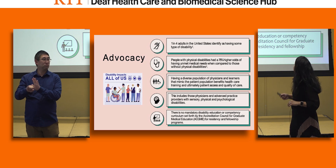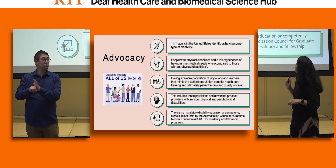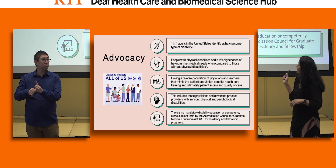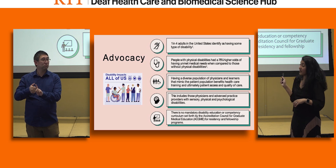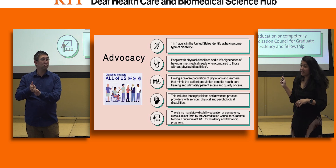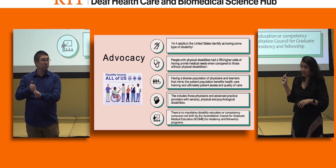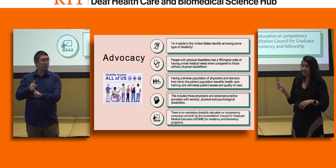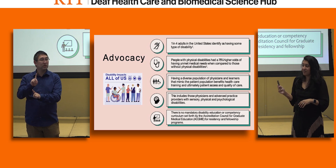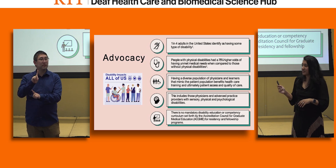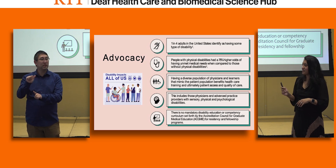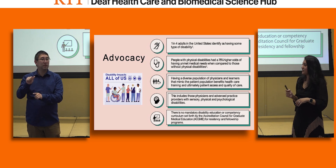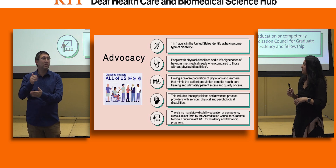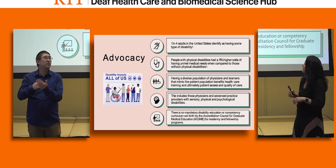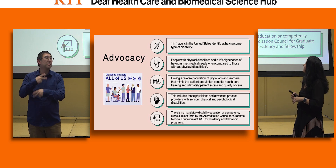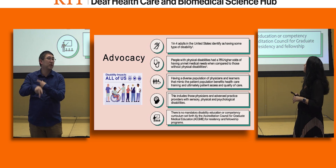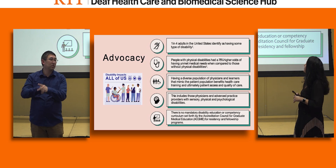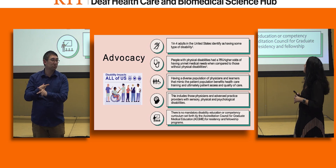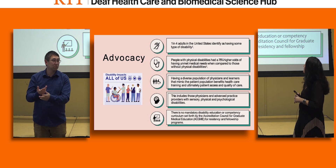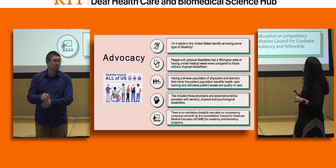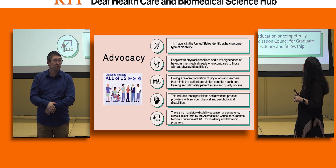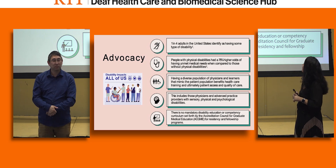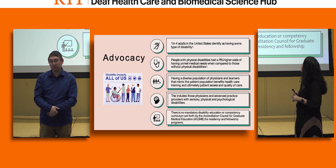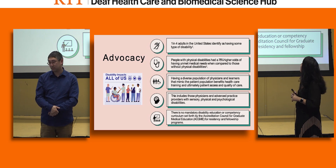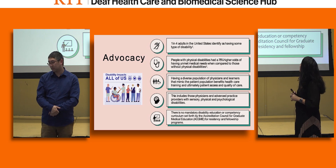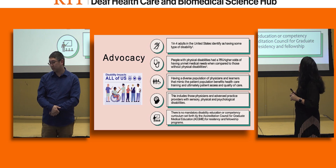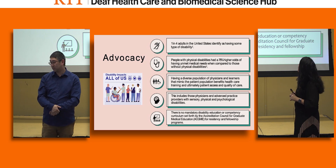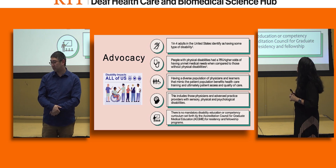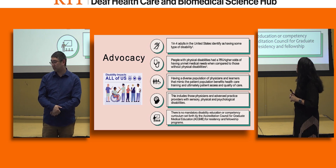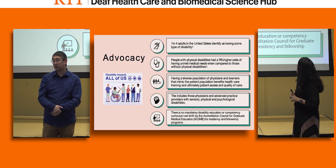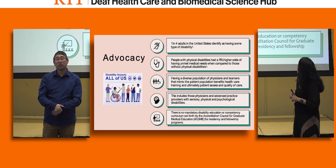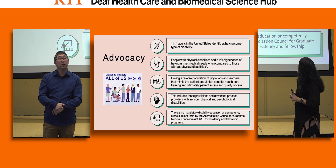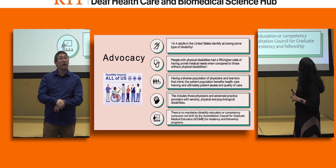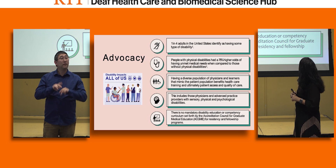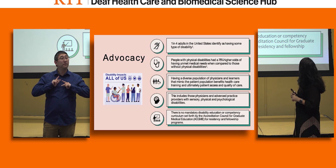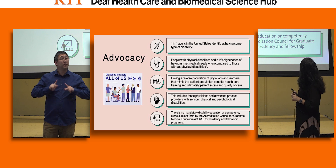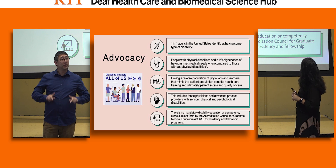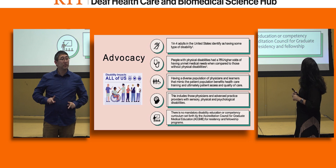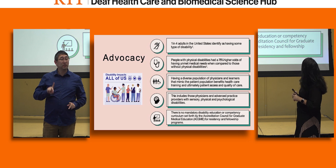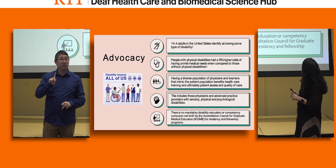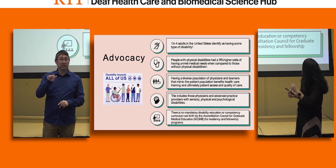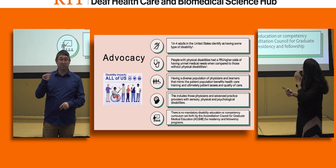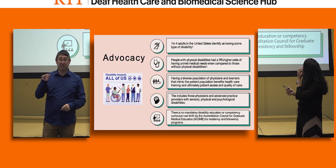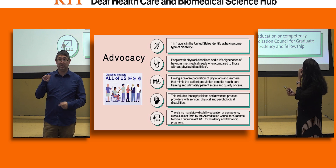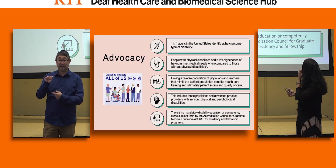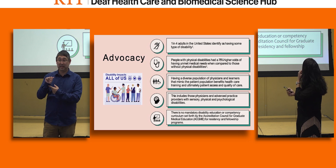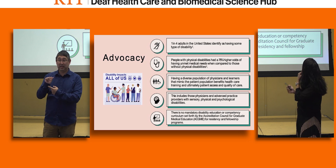identify as having some type of disability. People with physical disabilities